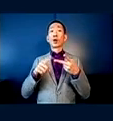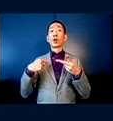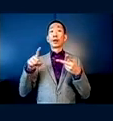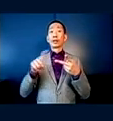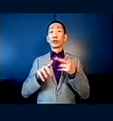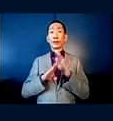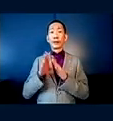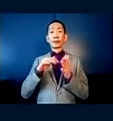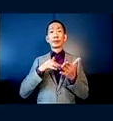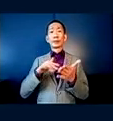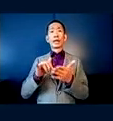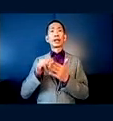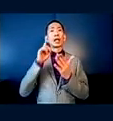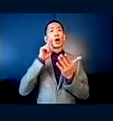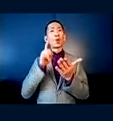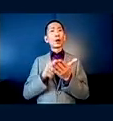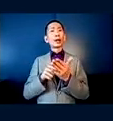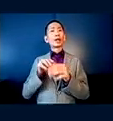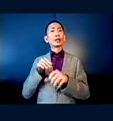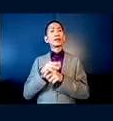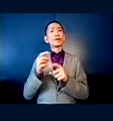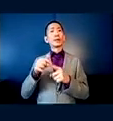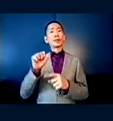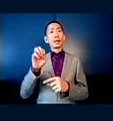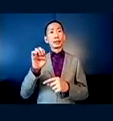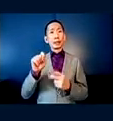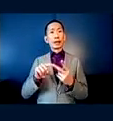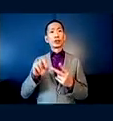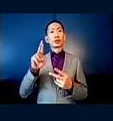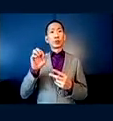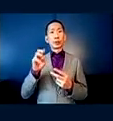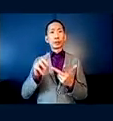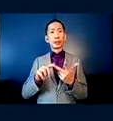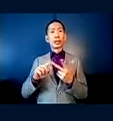WE NEED TO DEVELOP A STUDY THAT